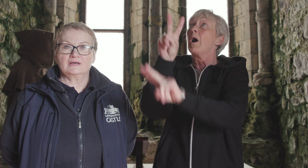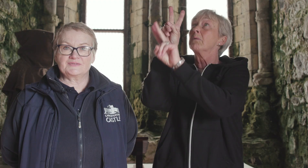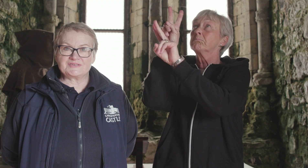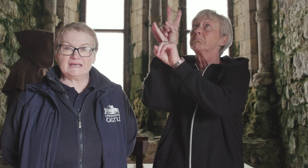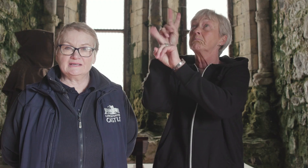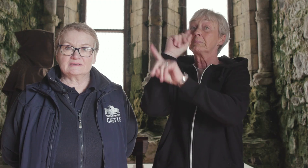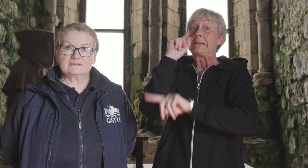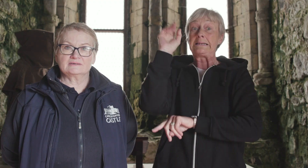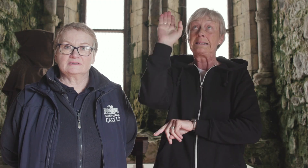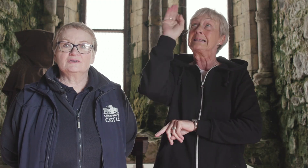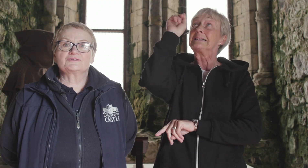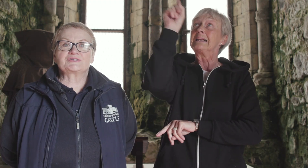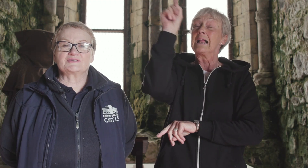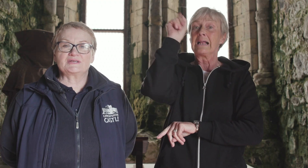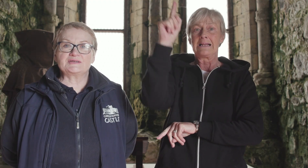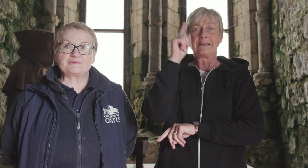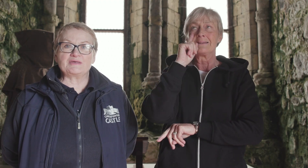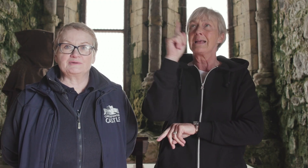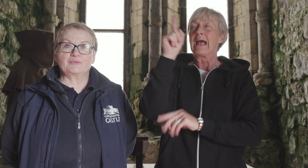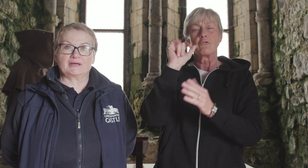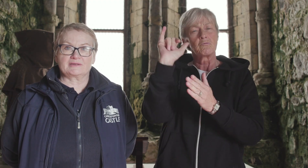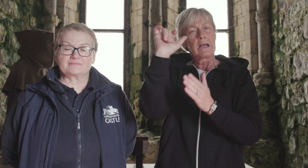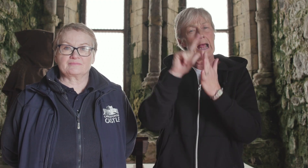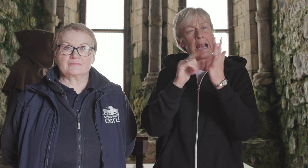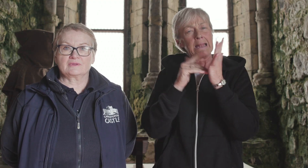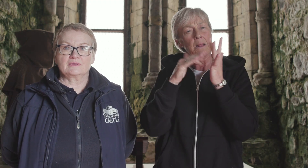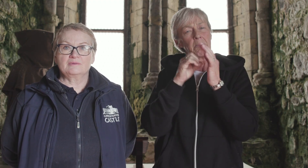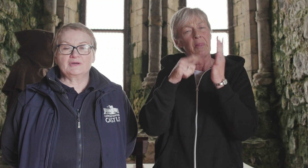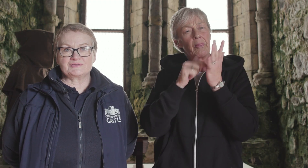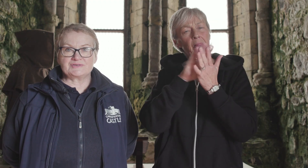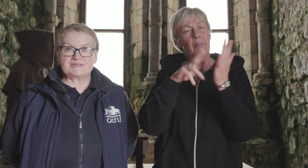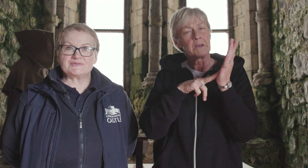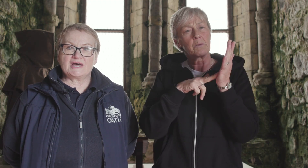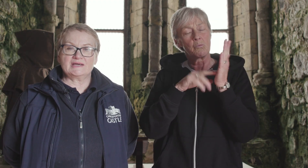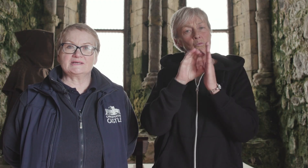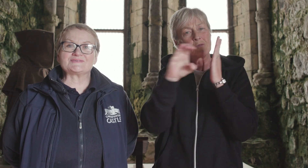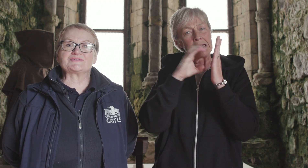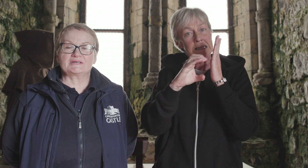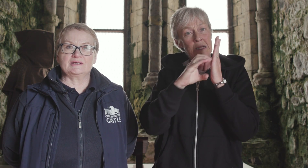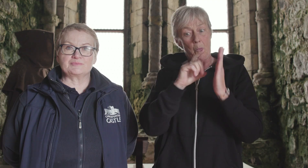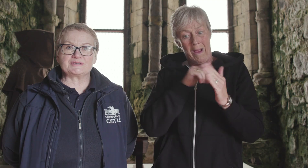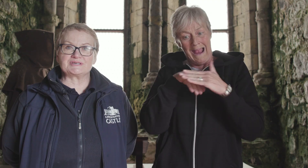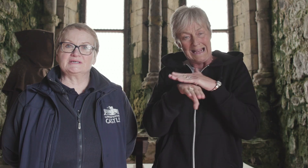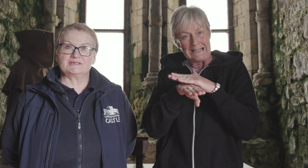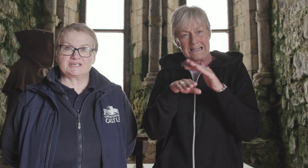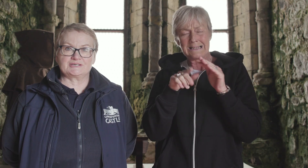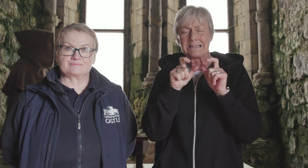at the ceiling, you'll see it's Elizabethan brick. Because it's inside, it's still in pristine condition.